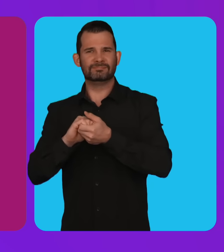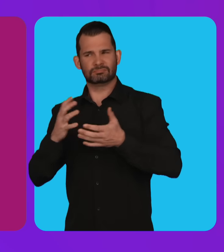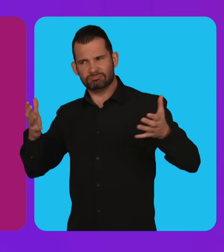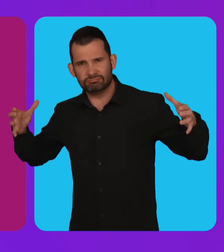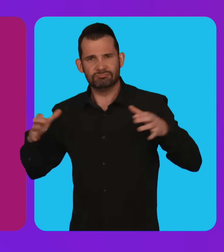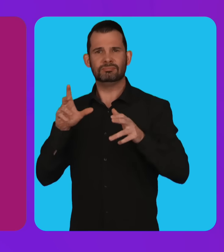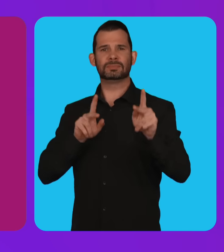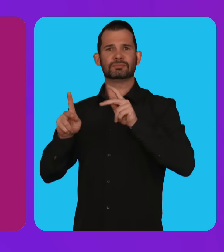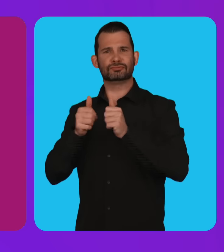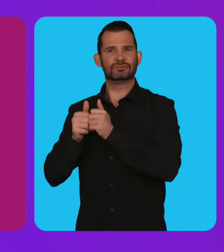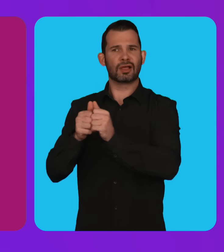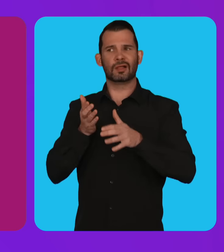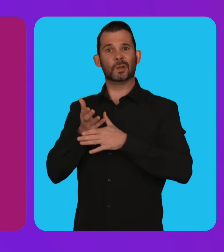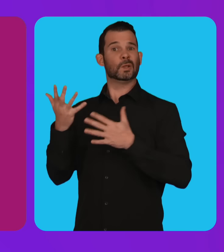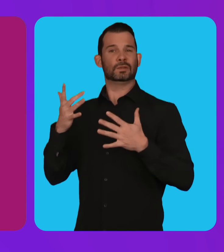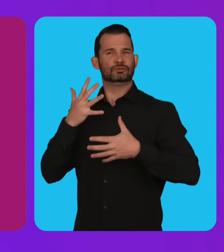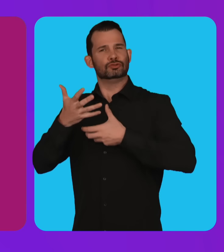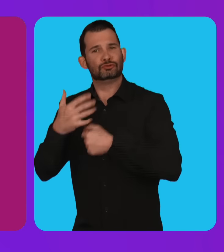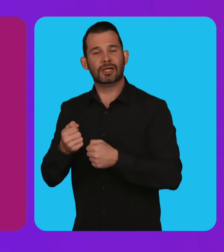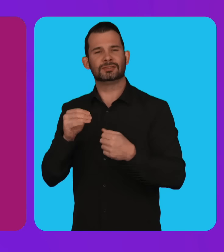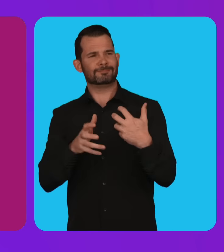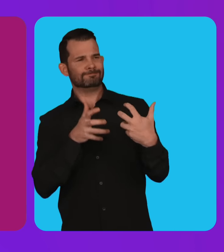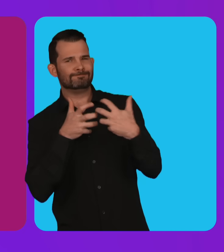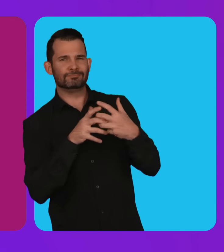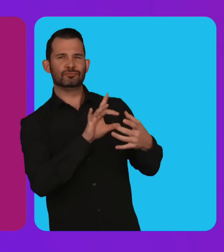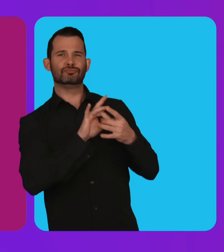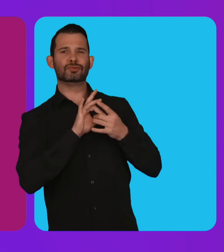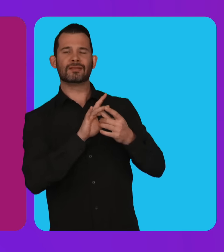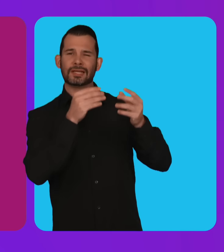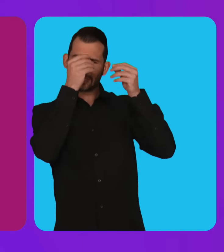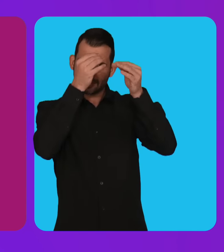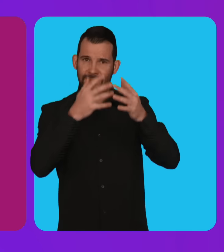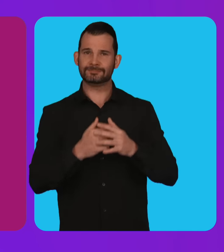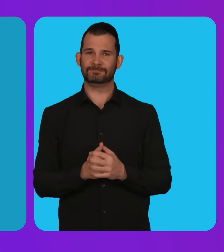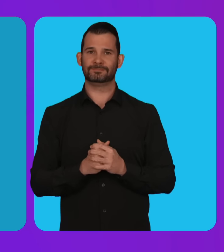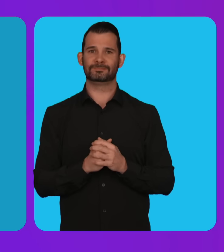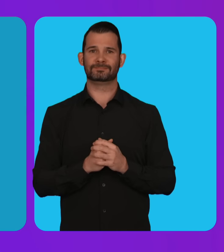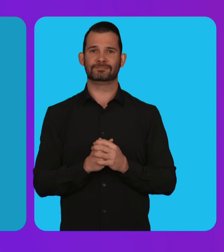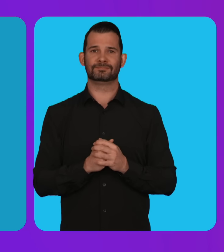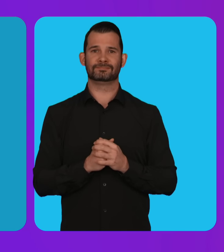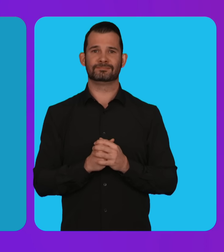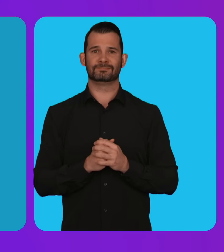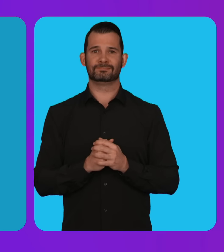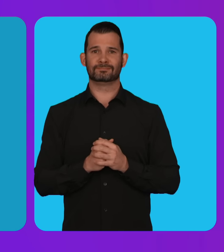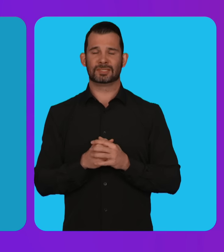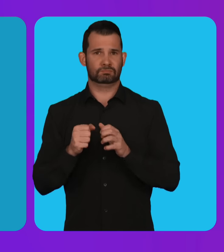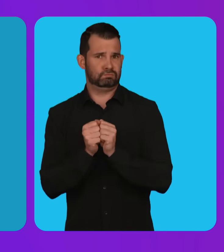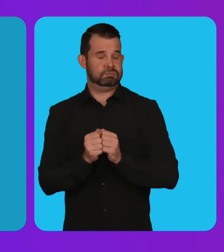and to be bringing people back through trusted and relevant content. [French] [Interpreter 2] The rapid growth